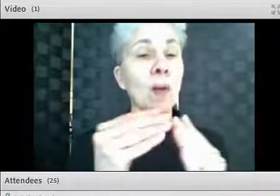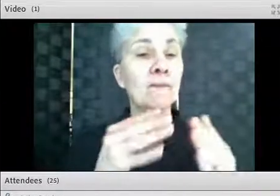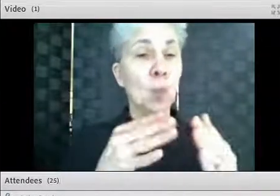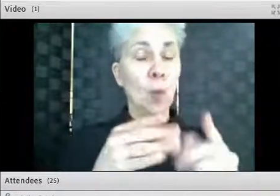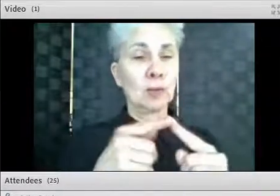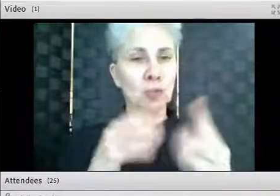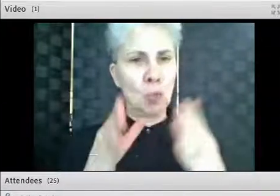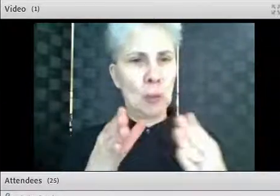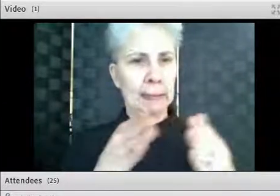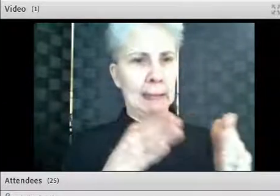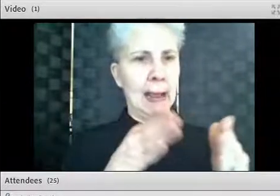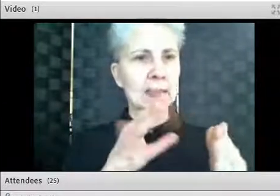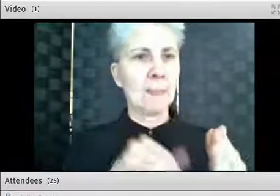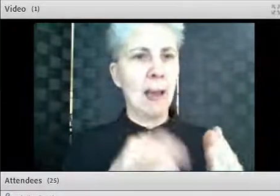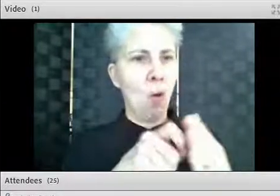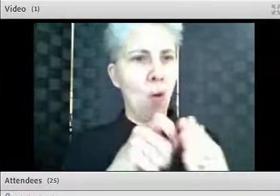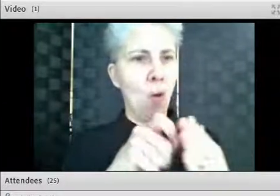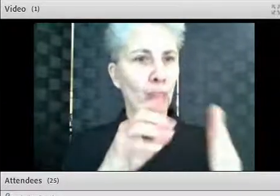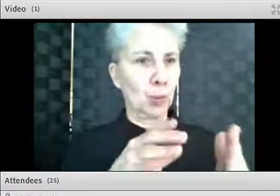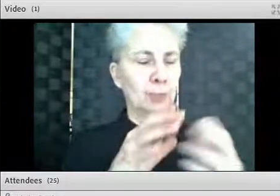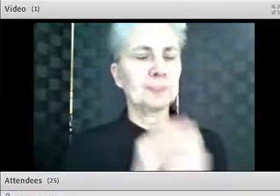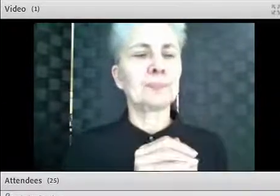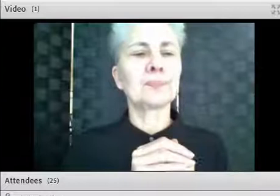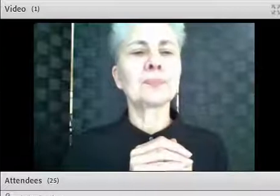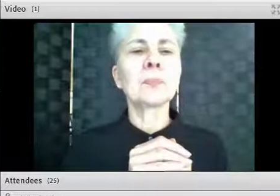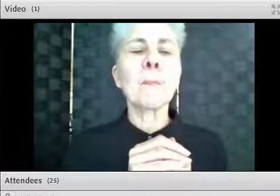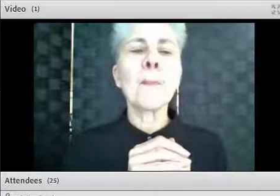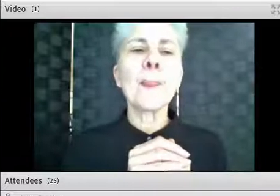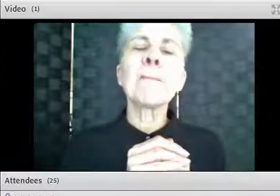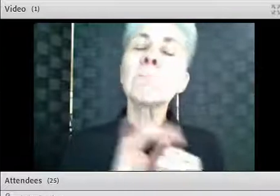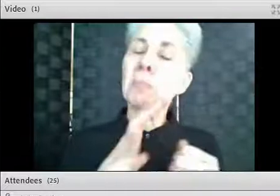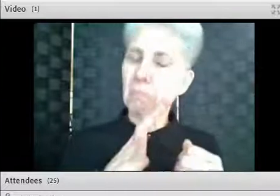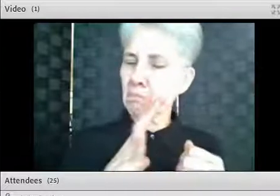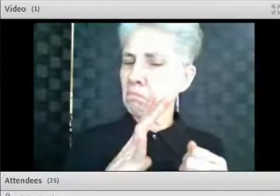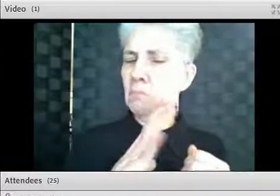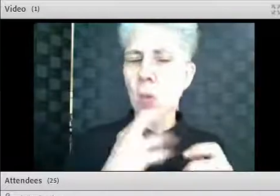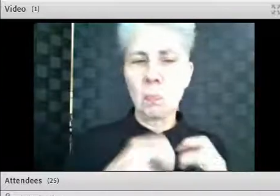by author, and that's fine. I mean, there's nothing inherently wrong with that.